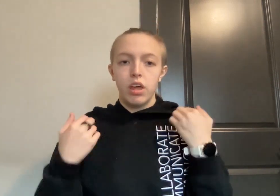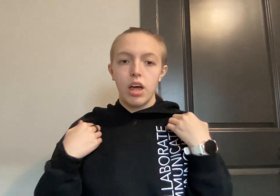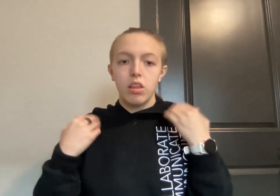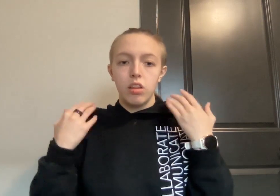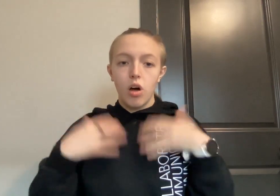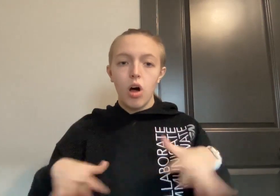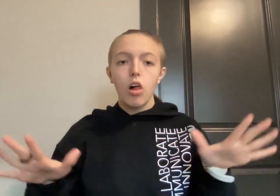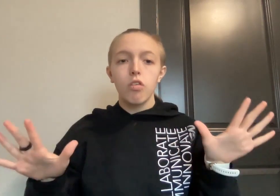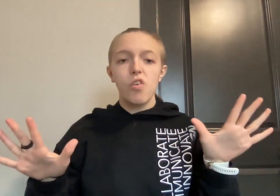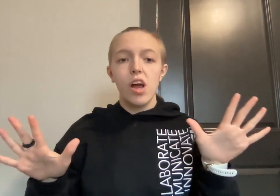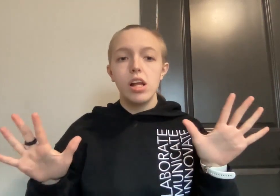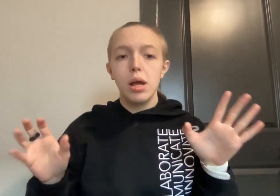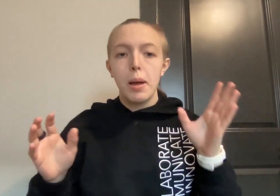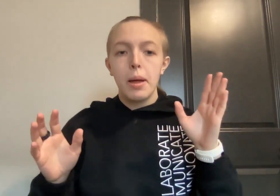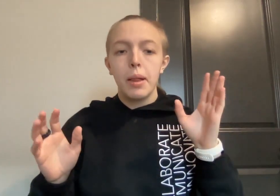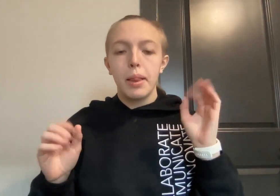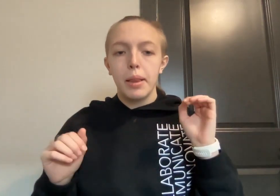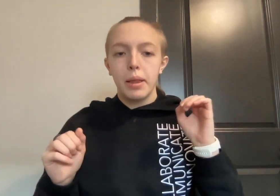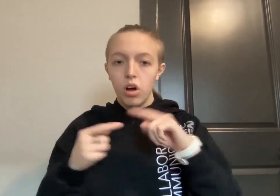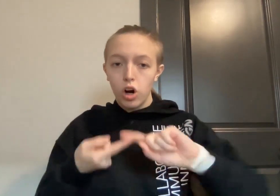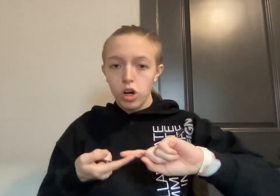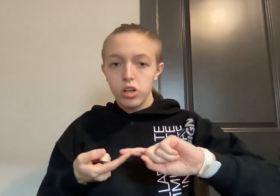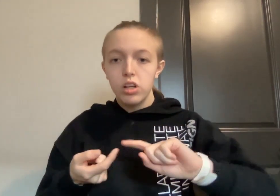had already hurt